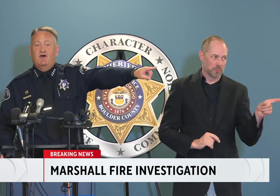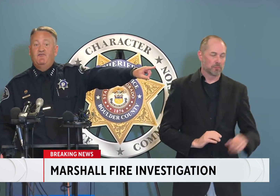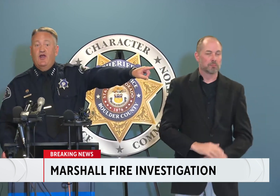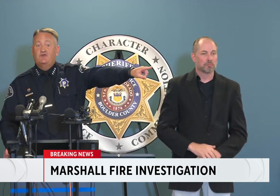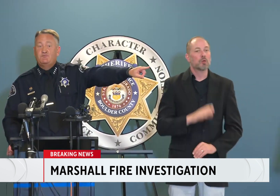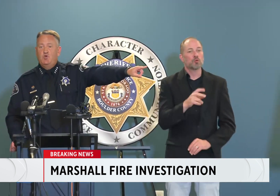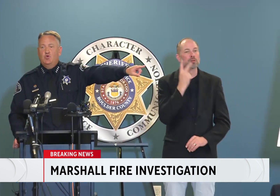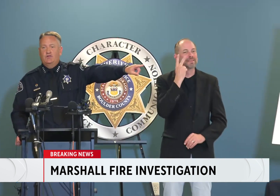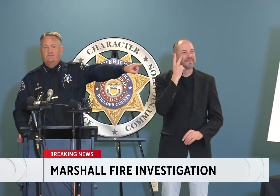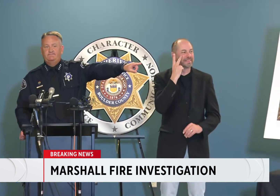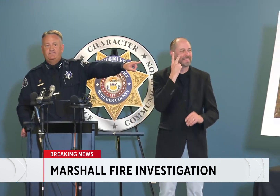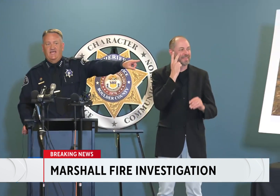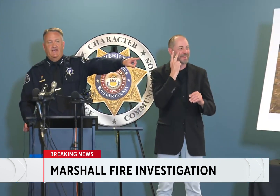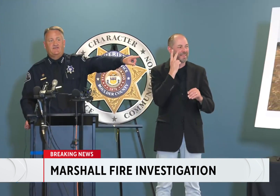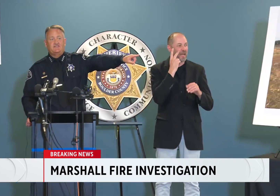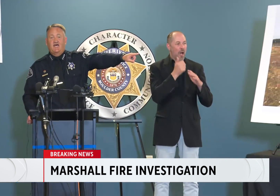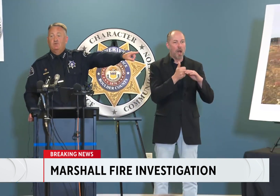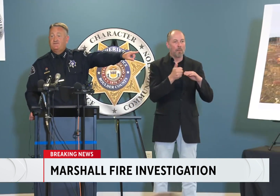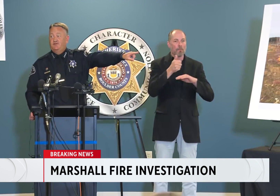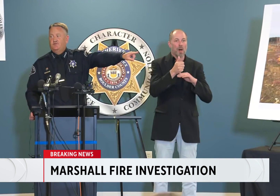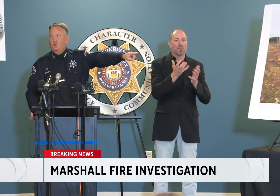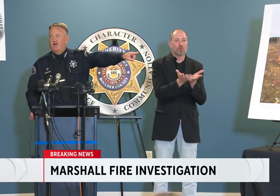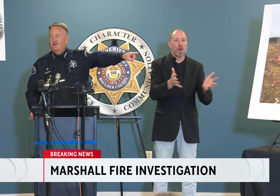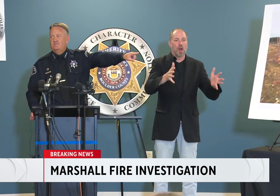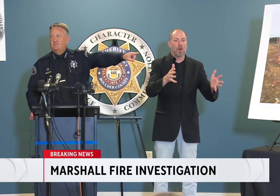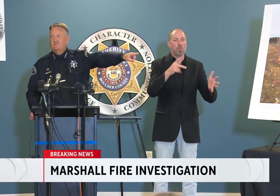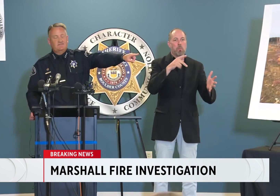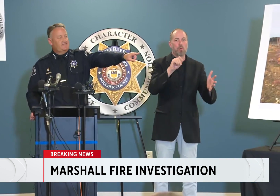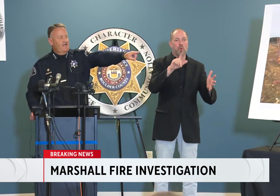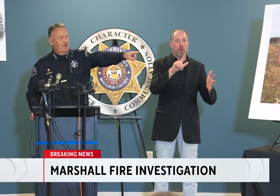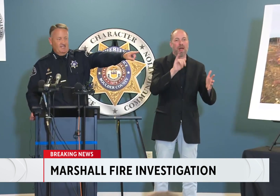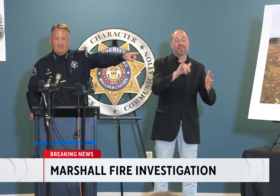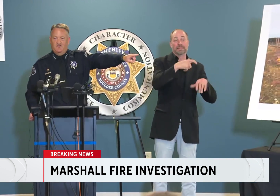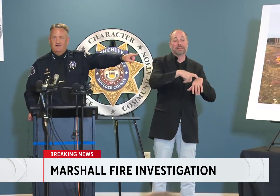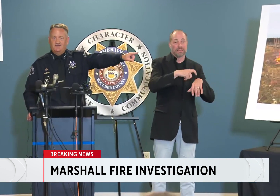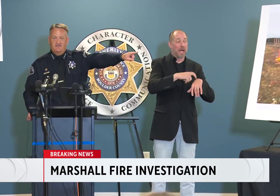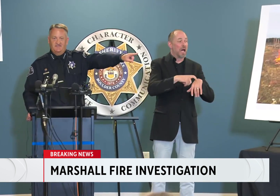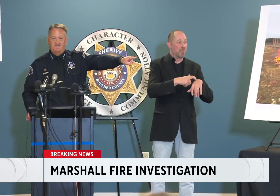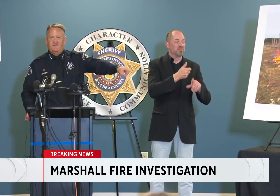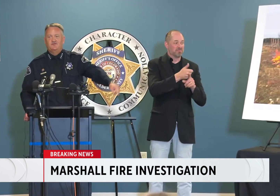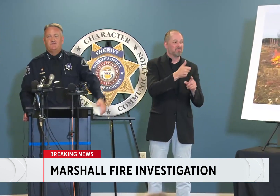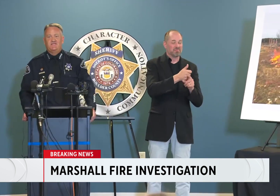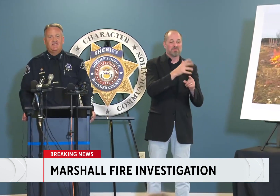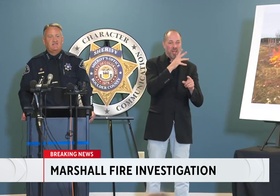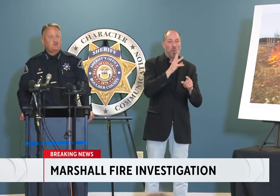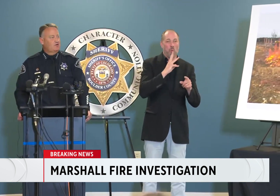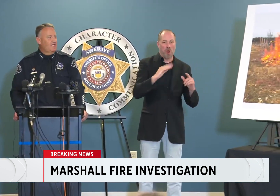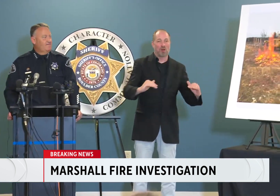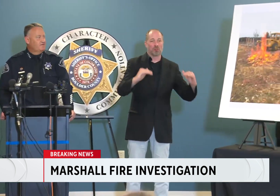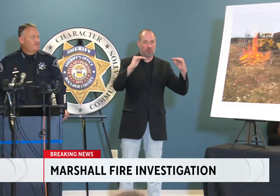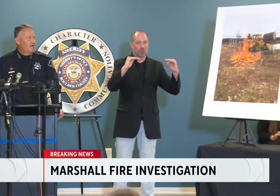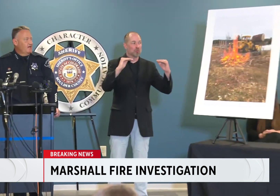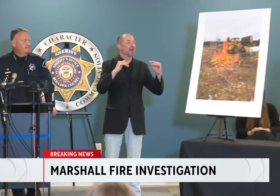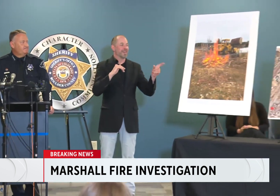ACTUALLY BE SEEN ON THIS THIRD PHOTOGRAPH TO MY LEFT. ON THE